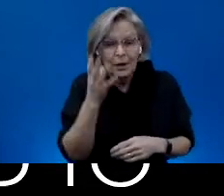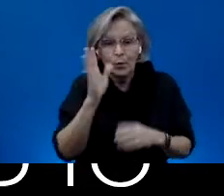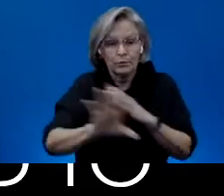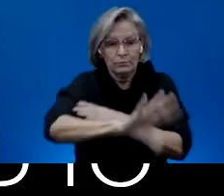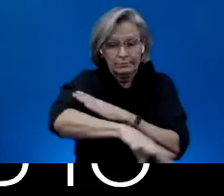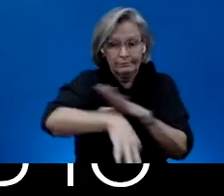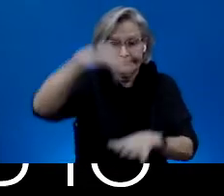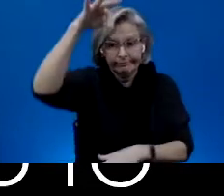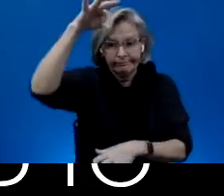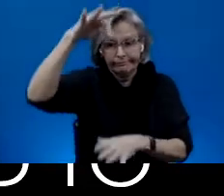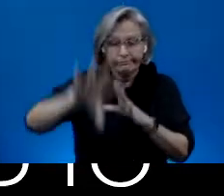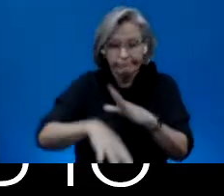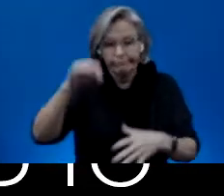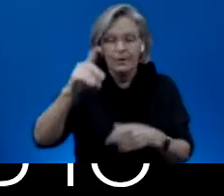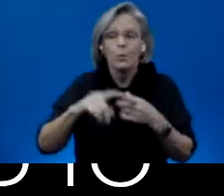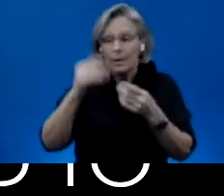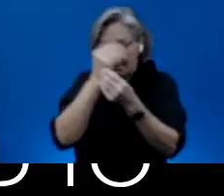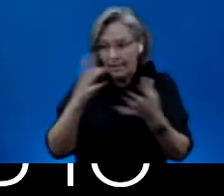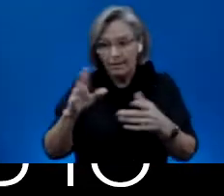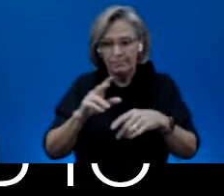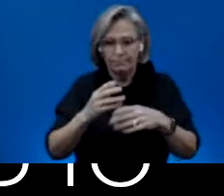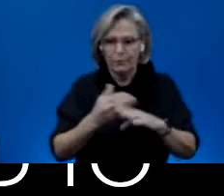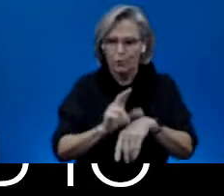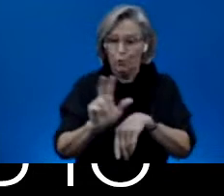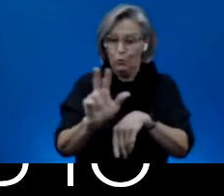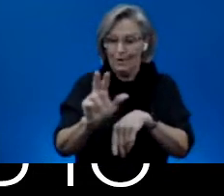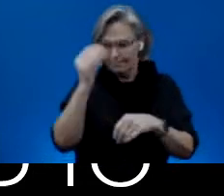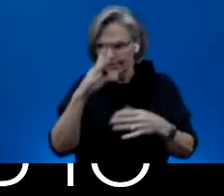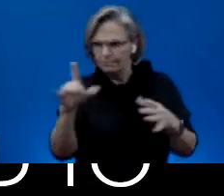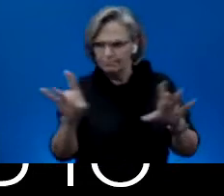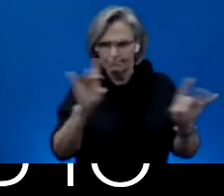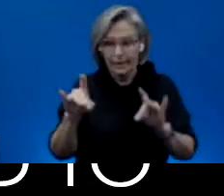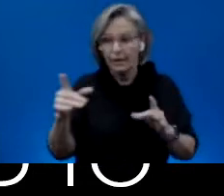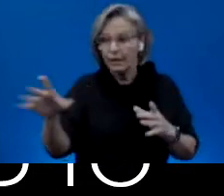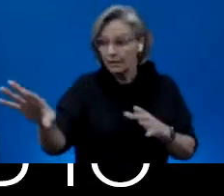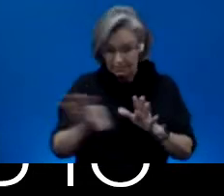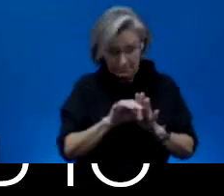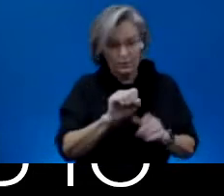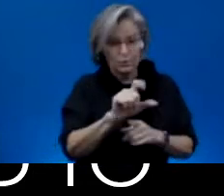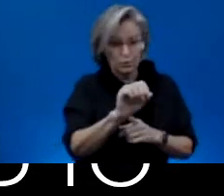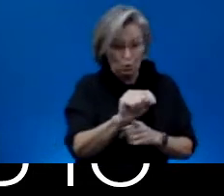We're going to let everybody know by three o'clock where they stand if they got a slot or if they're on the wait list.